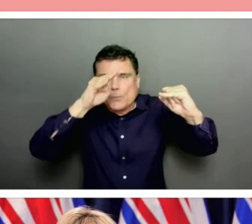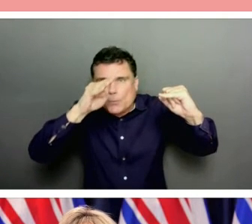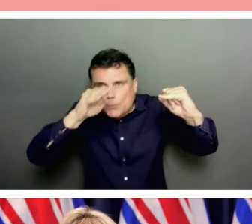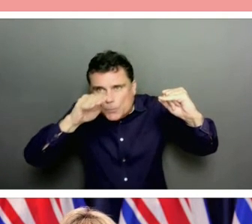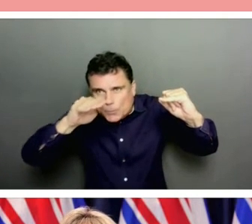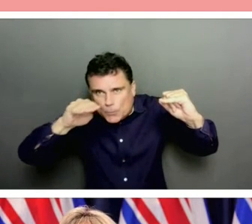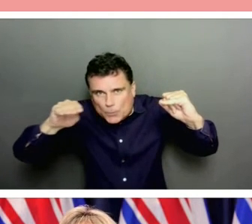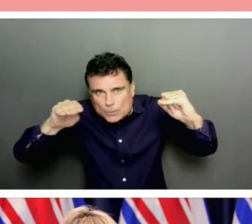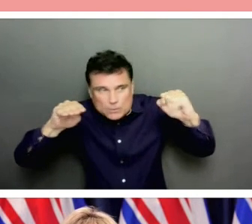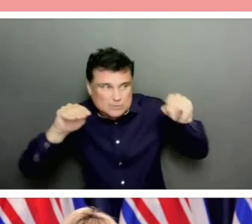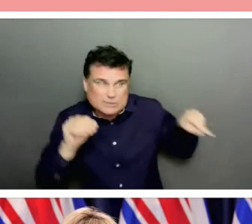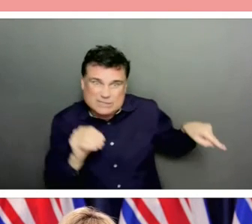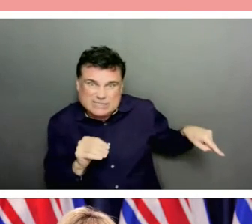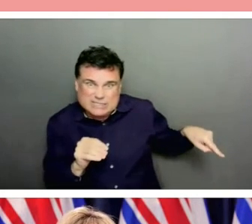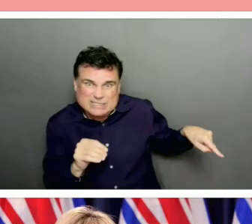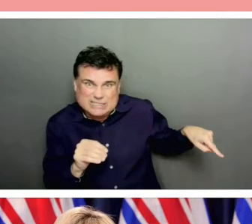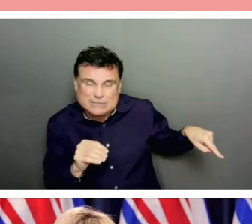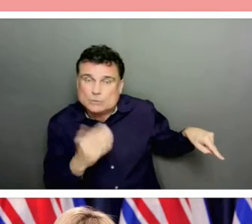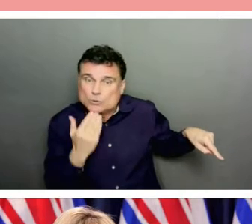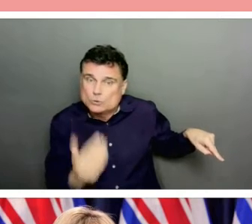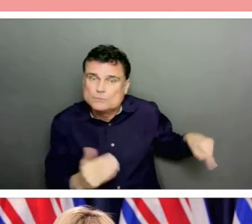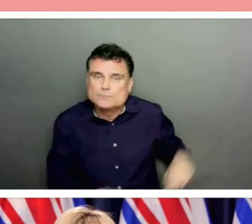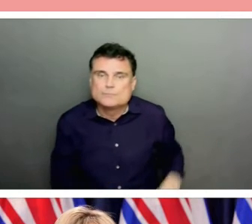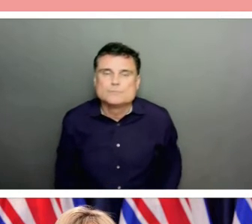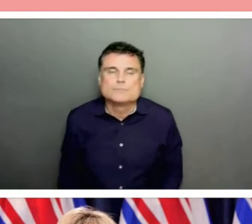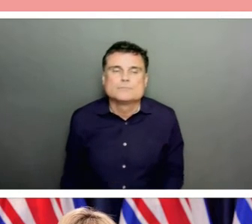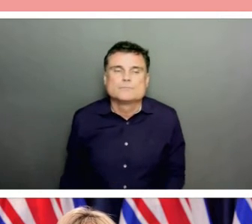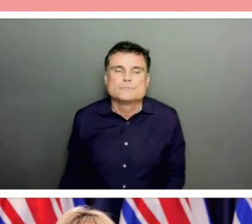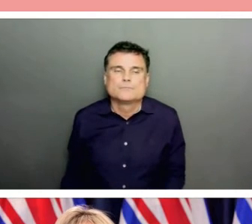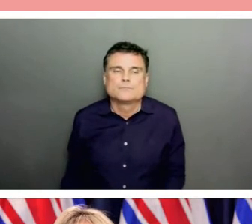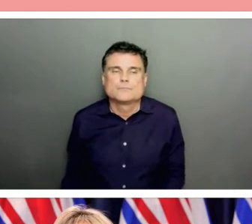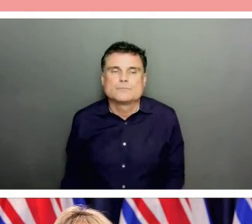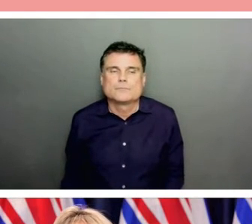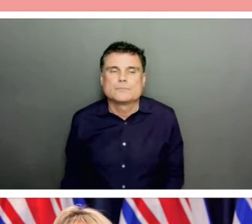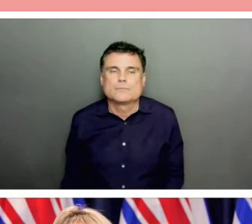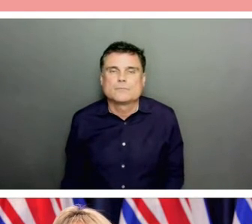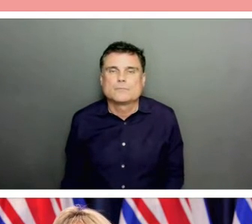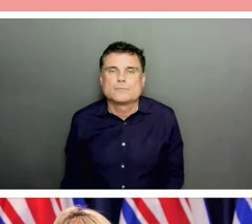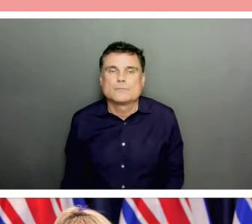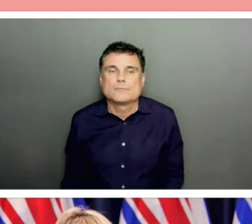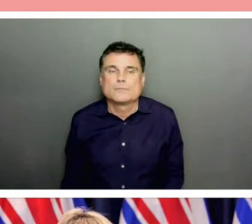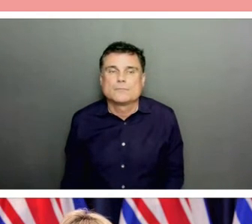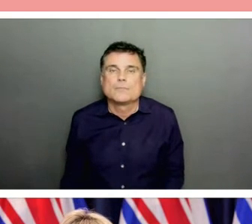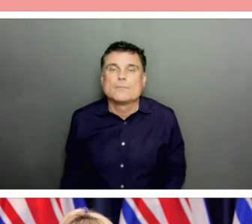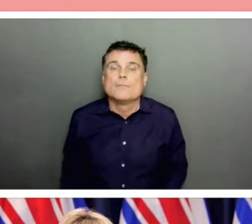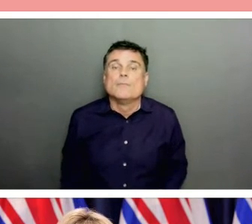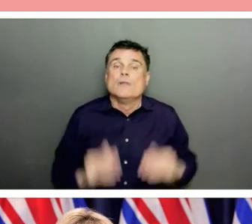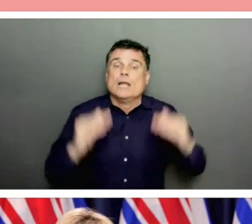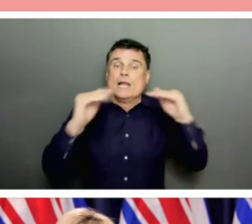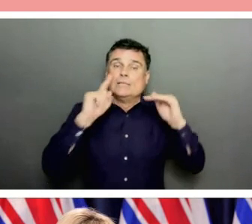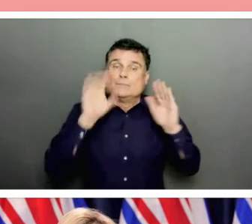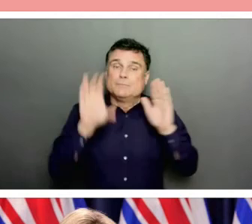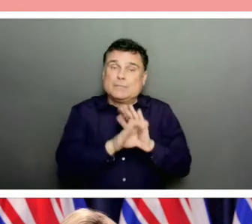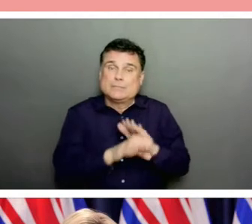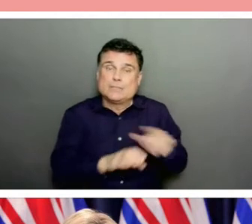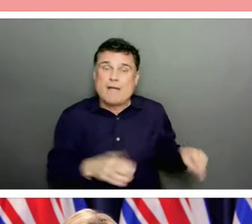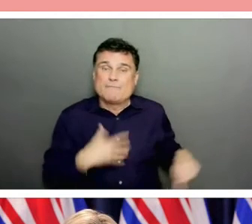We've started to put in place those measures that mean that we're reducing the number of people that we're